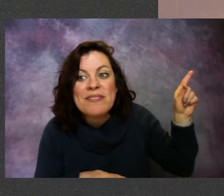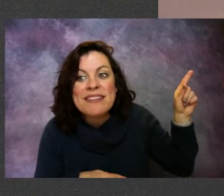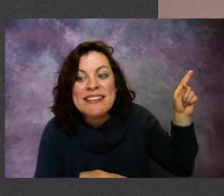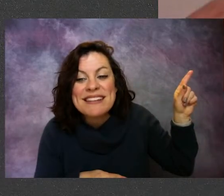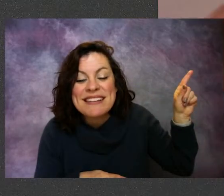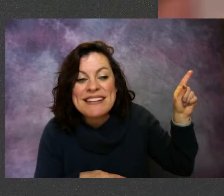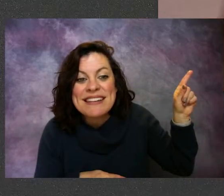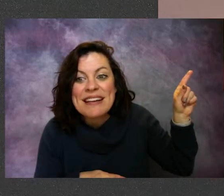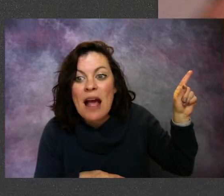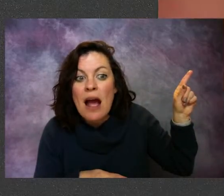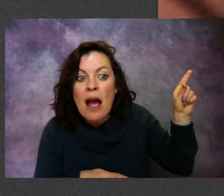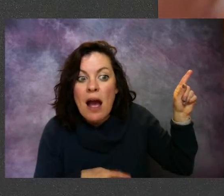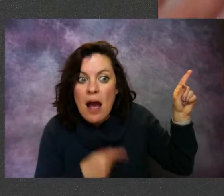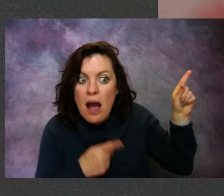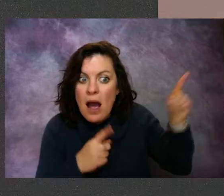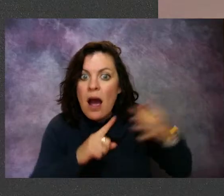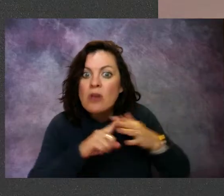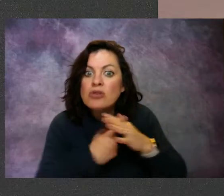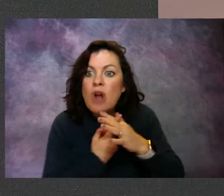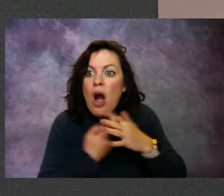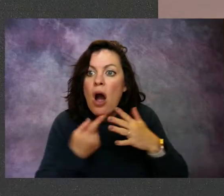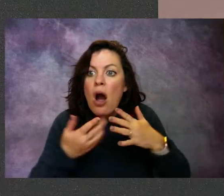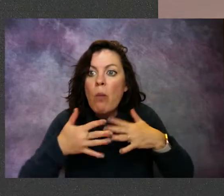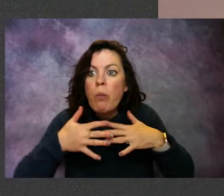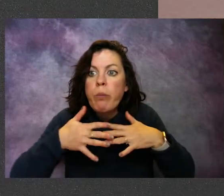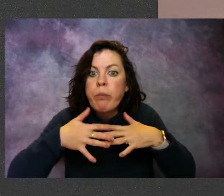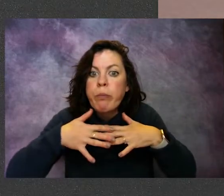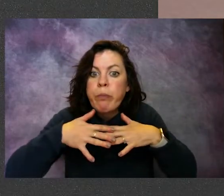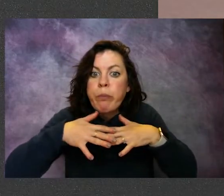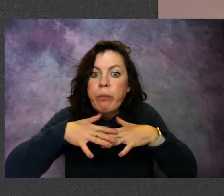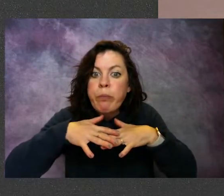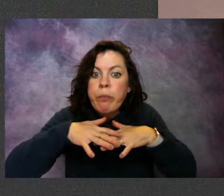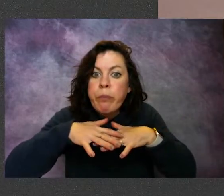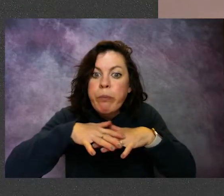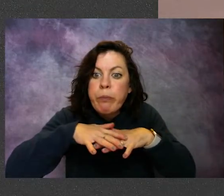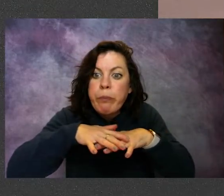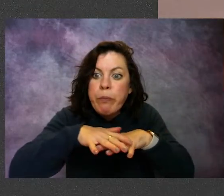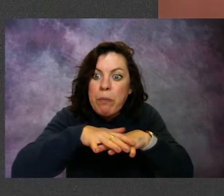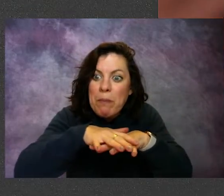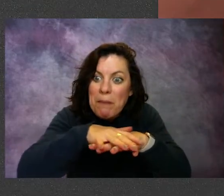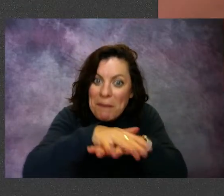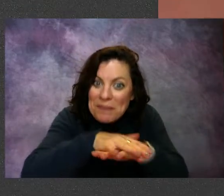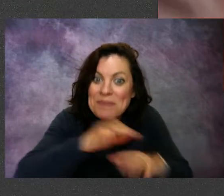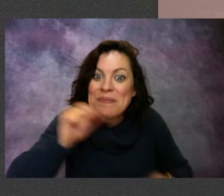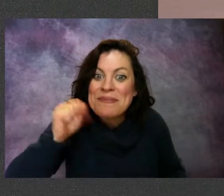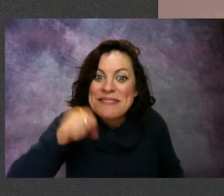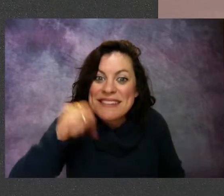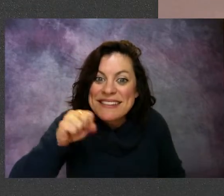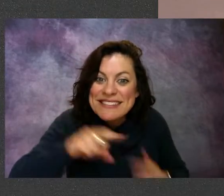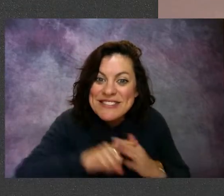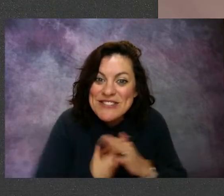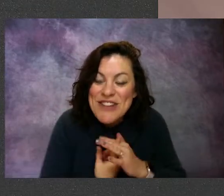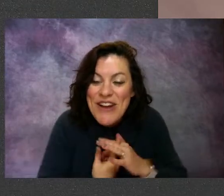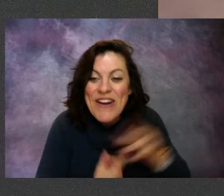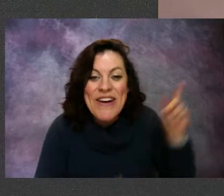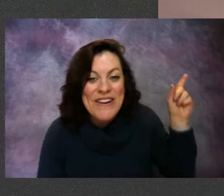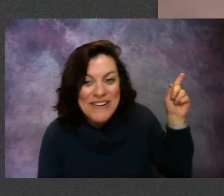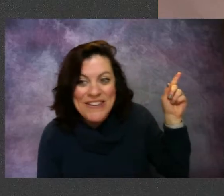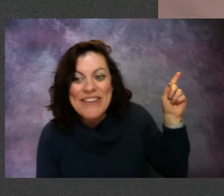They are starting to blend together and they are starting to spread out onto our coffee filter.